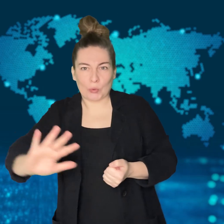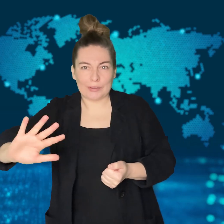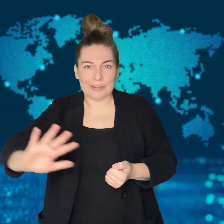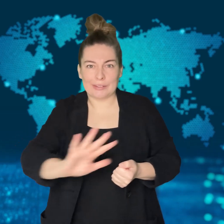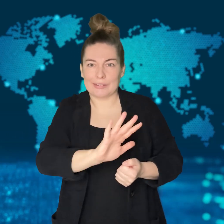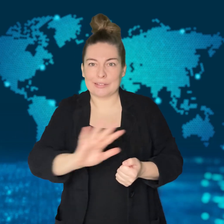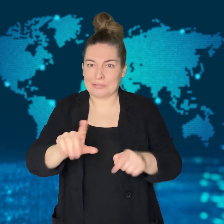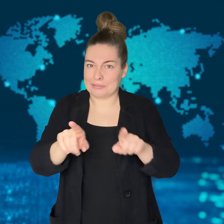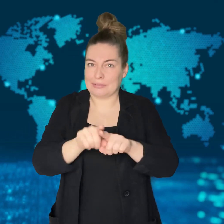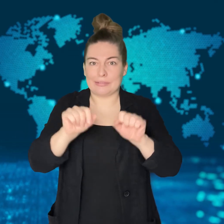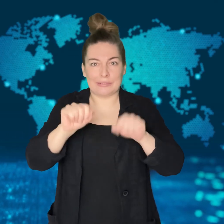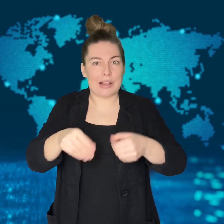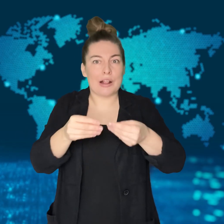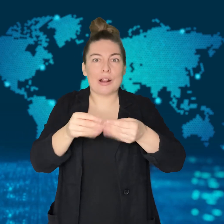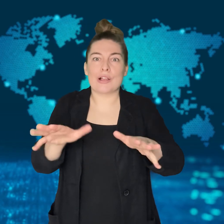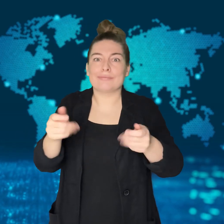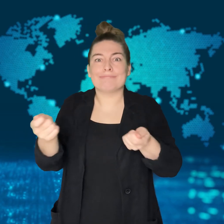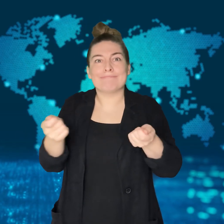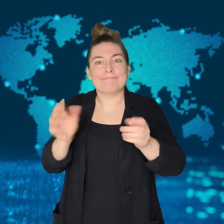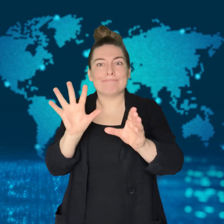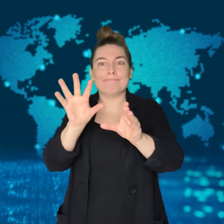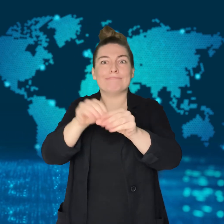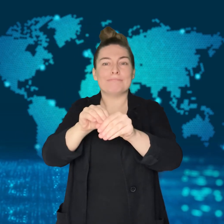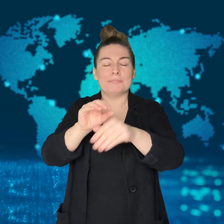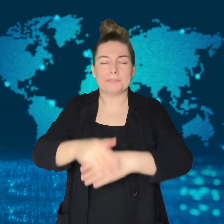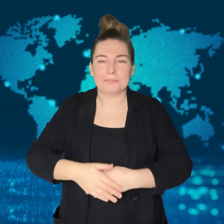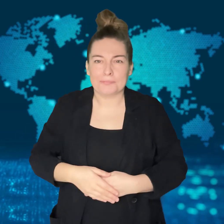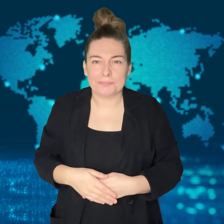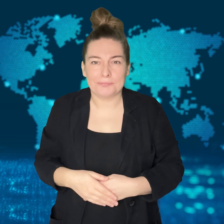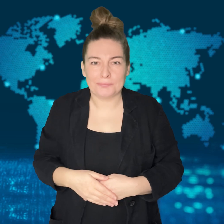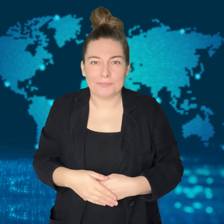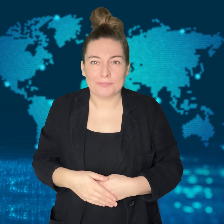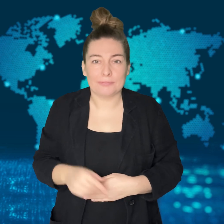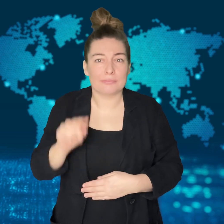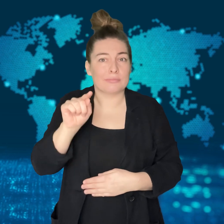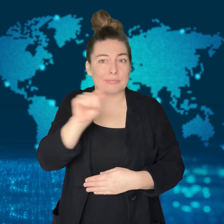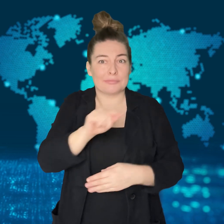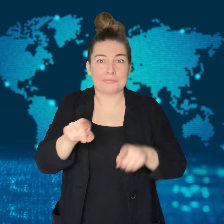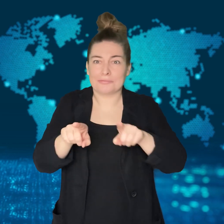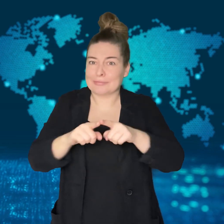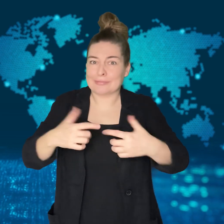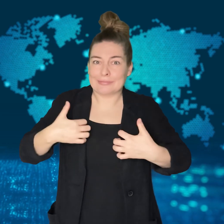Southern states could lose their representation.